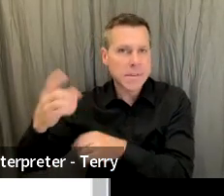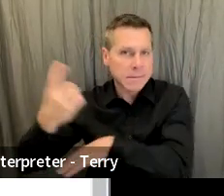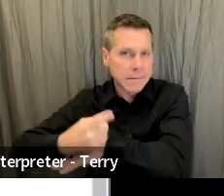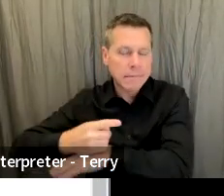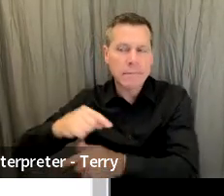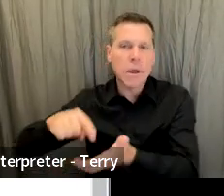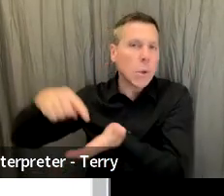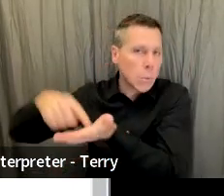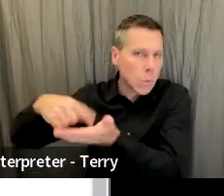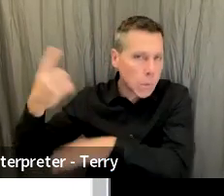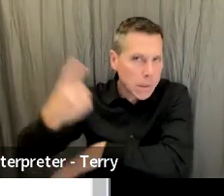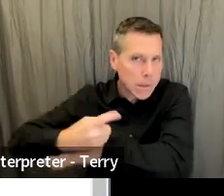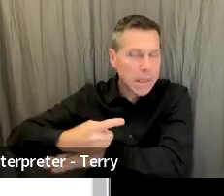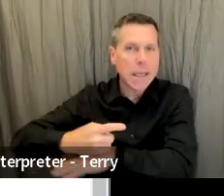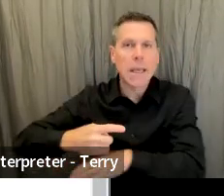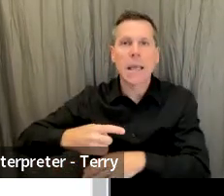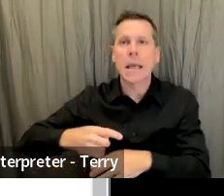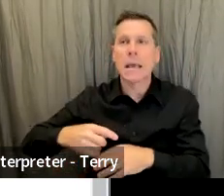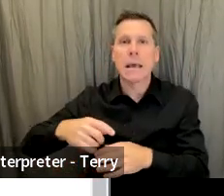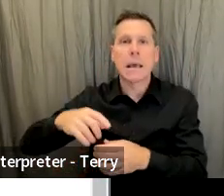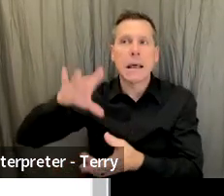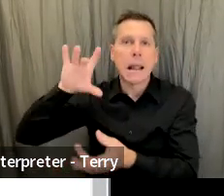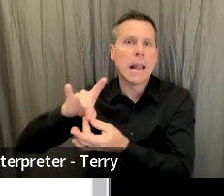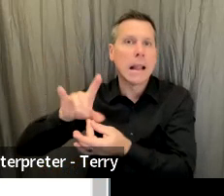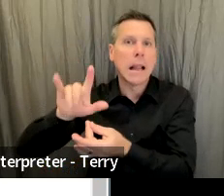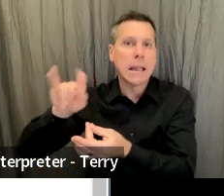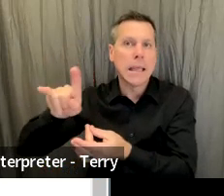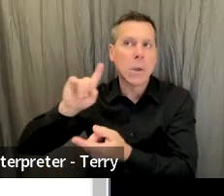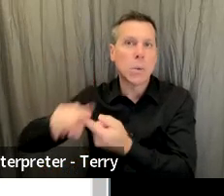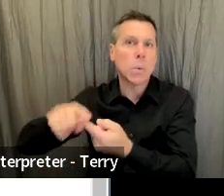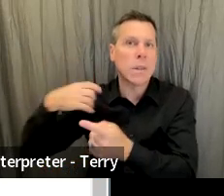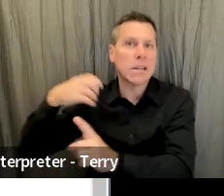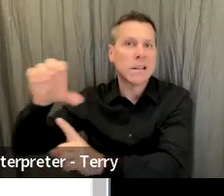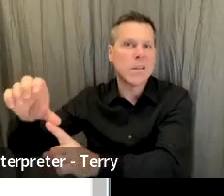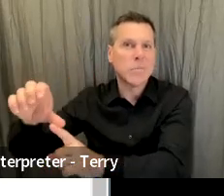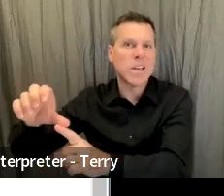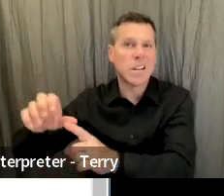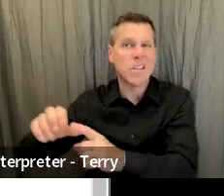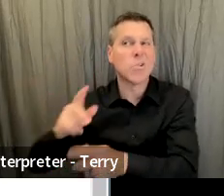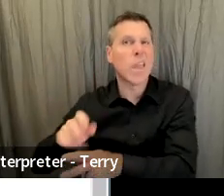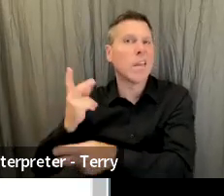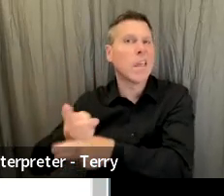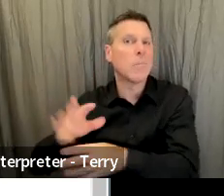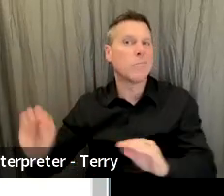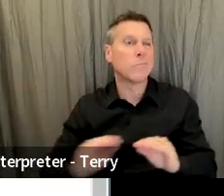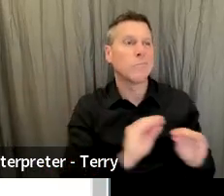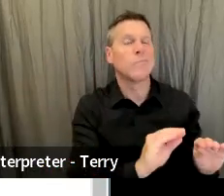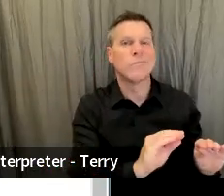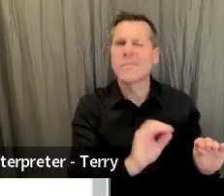Points to assignments So it's worth kind of weighing which one, which approach you want to take. If you want to use the formatting and then